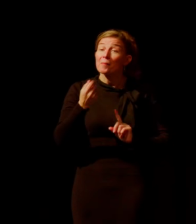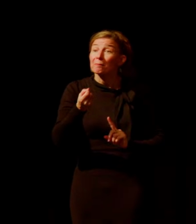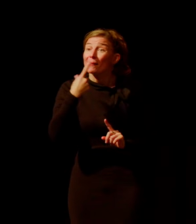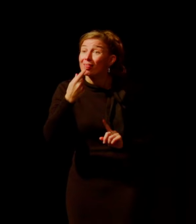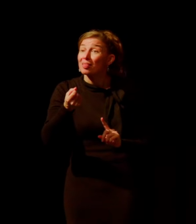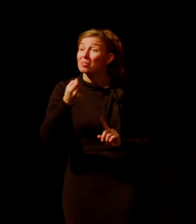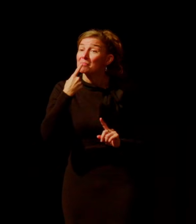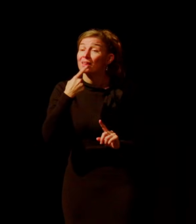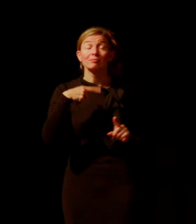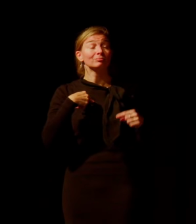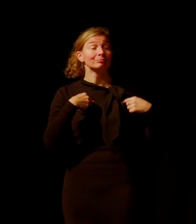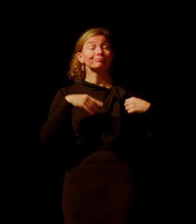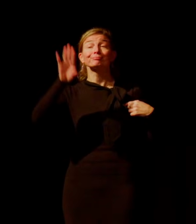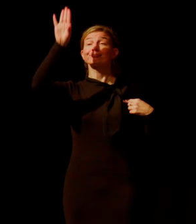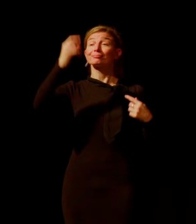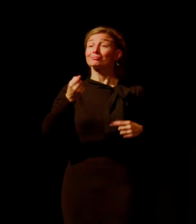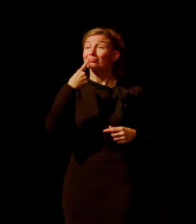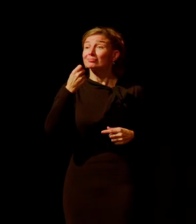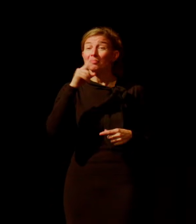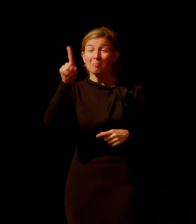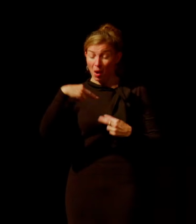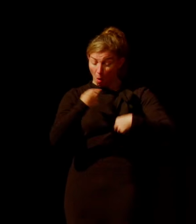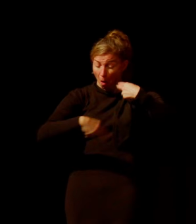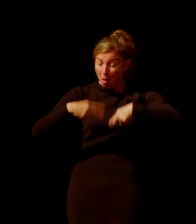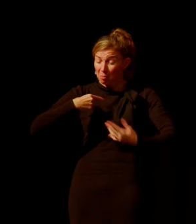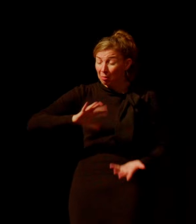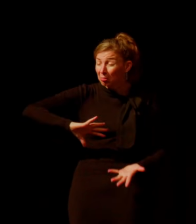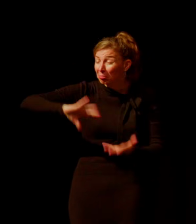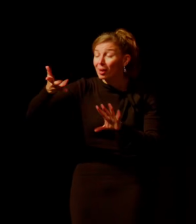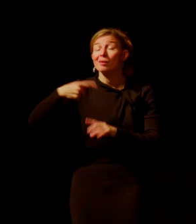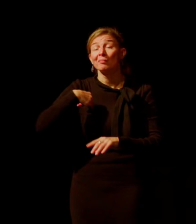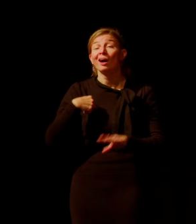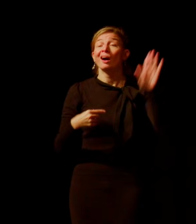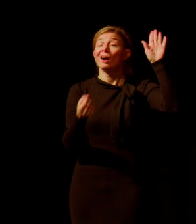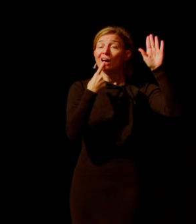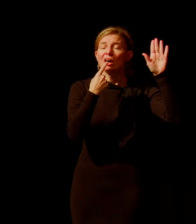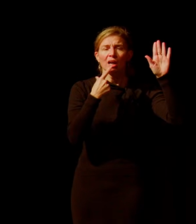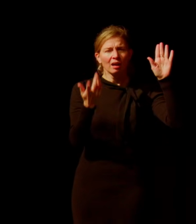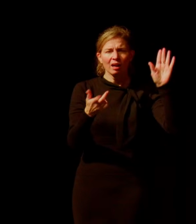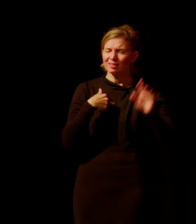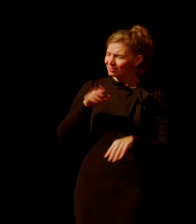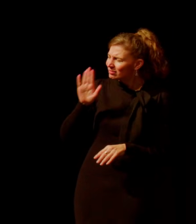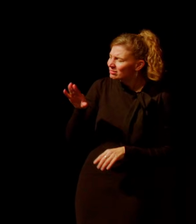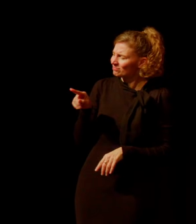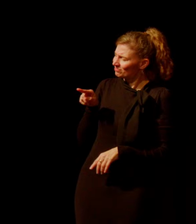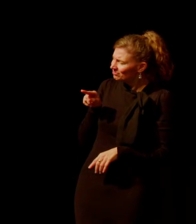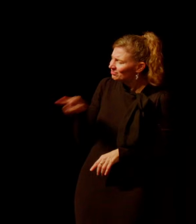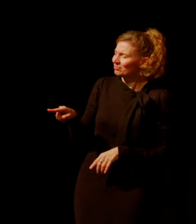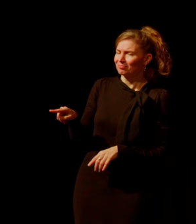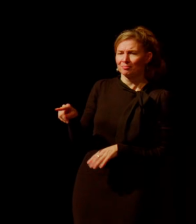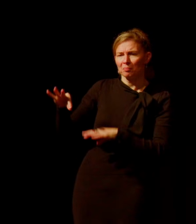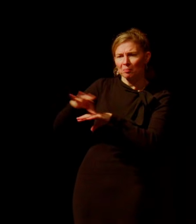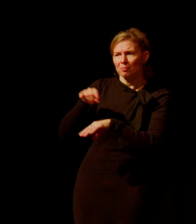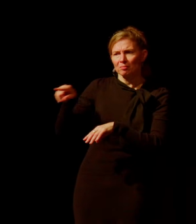even when it clearly messes up your hormones instead of asking your partner to consider a vasectomy?